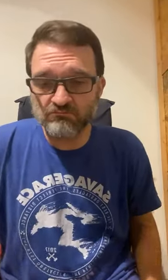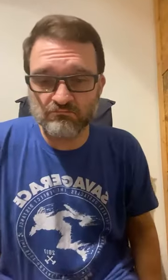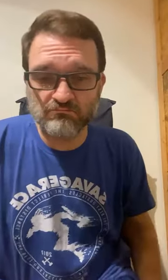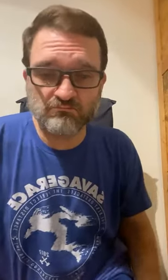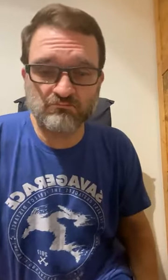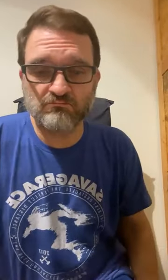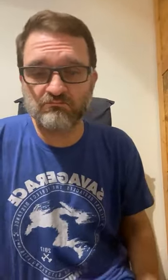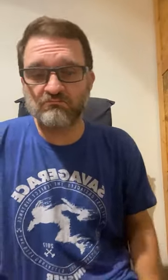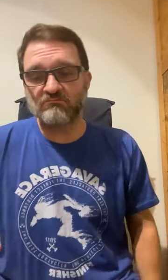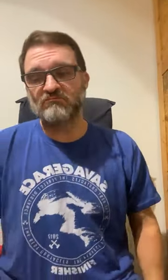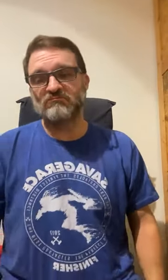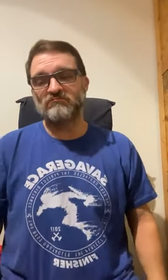Nope